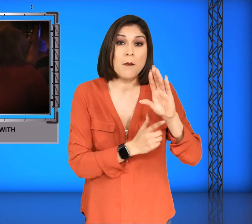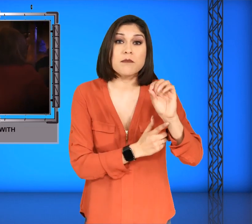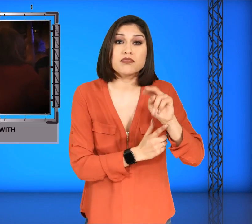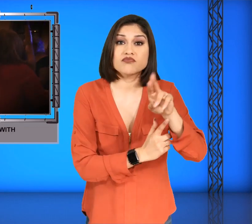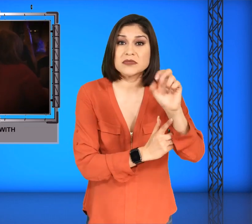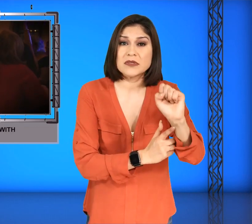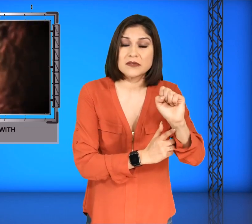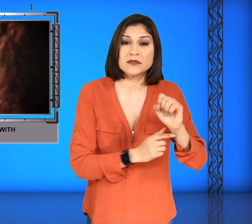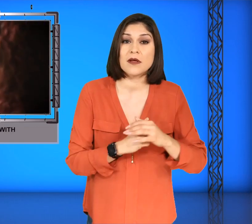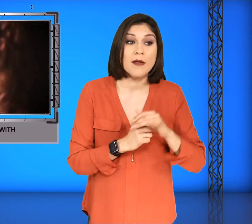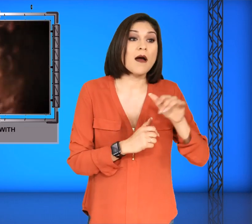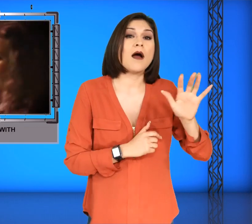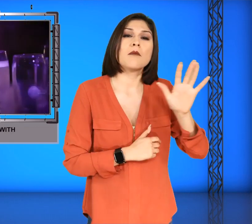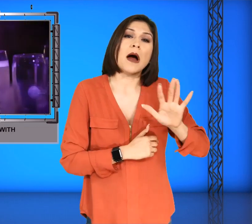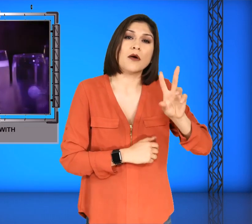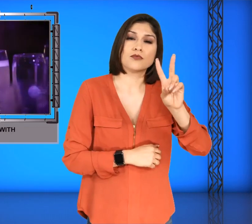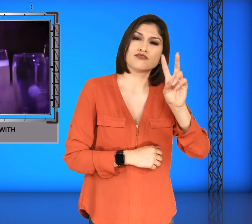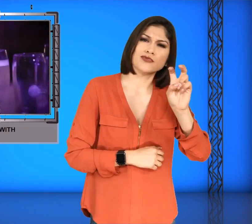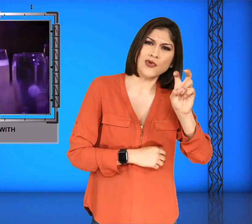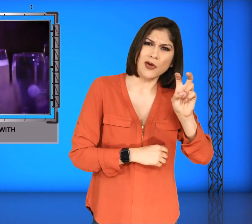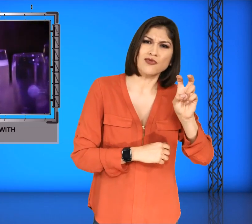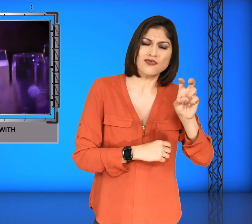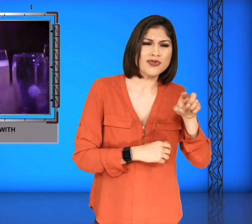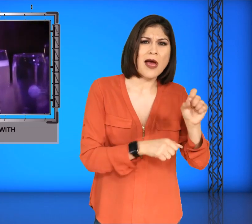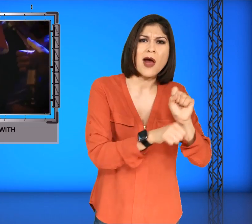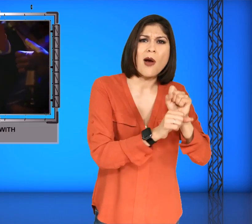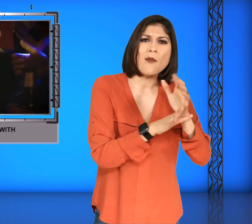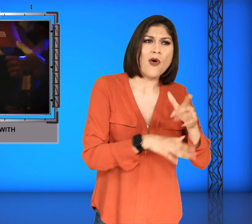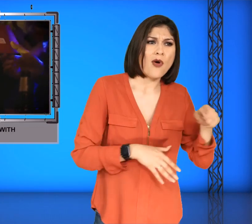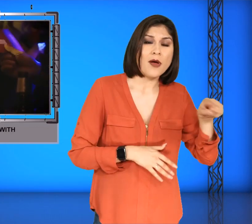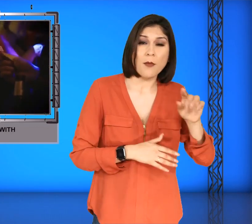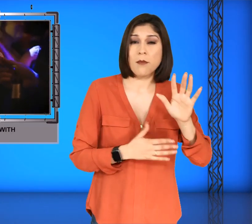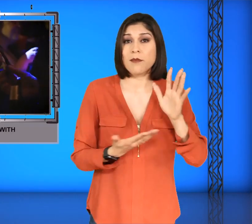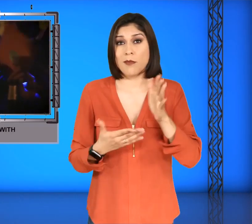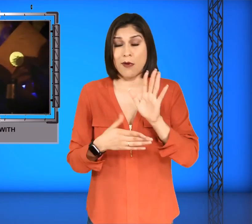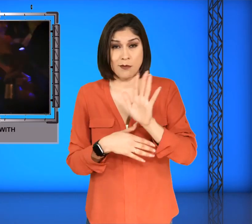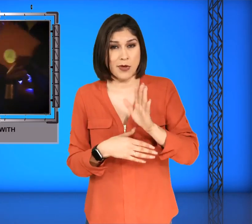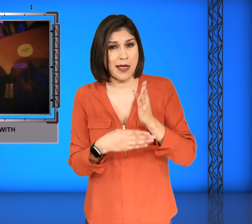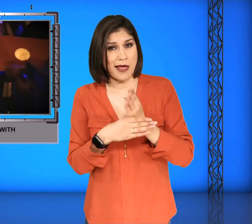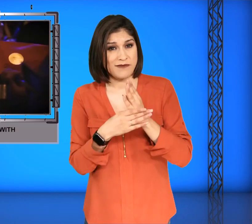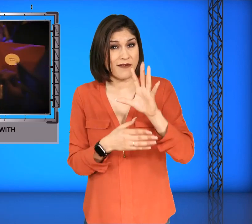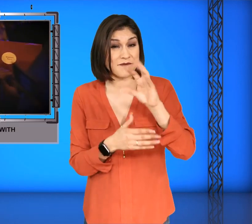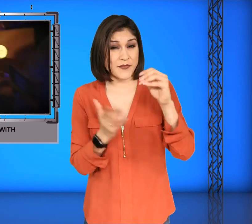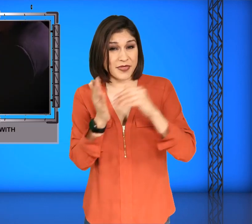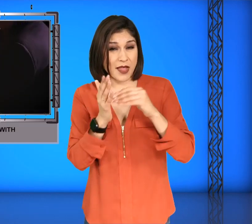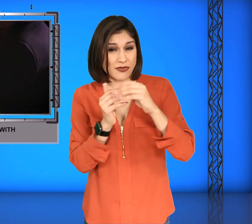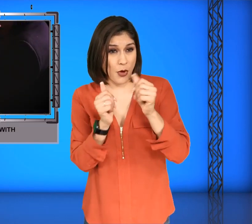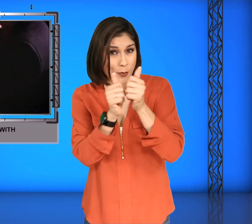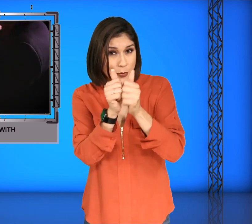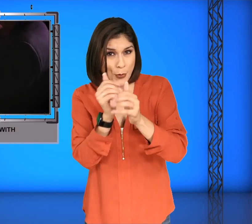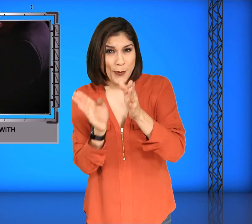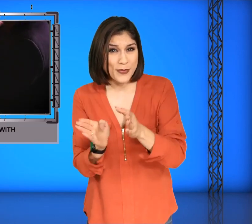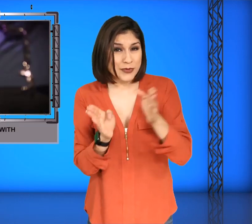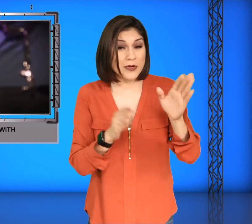in bonuses. With about 200 employees, that works out to an average of 50-thousand bucks per person.